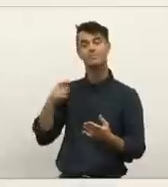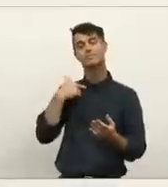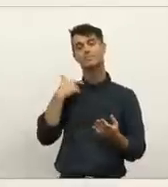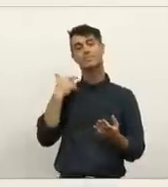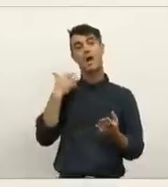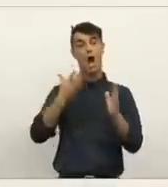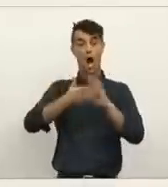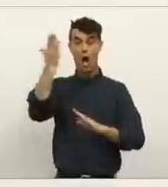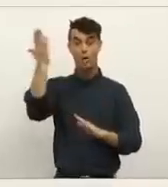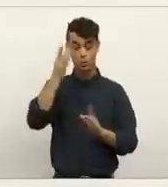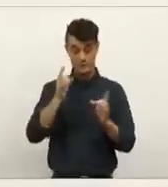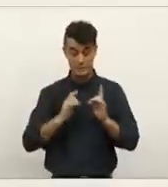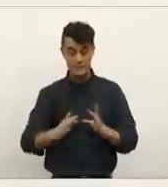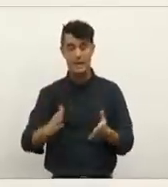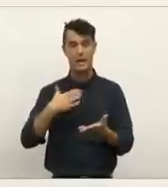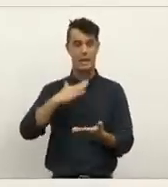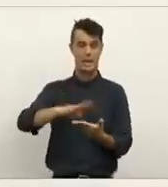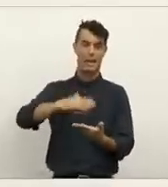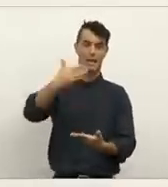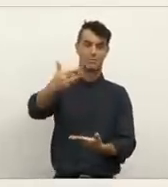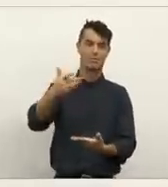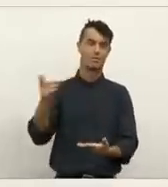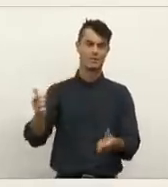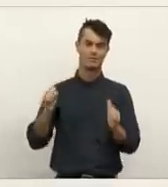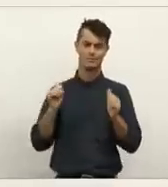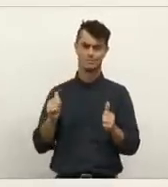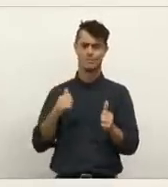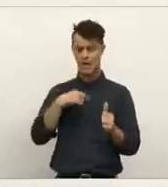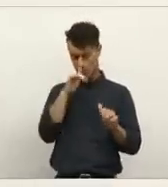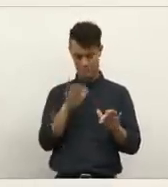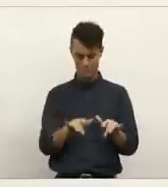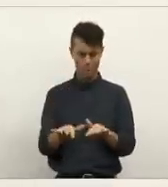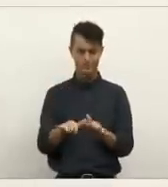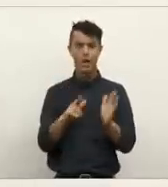And that was really useful for me because it meant I could take notes and do my assignments